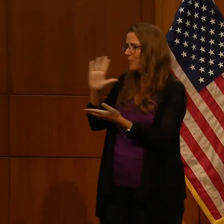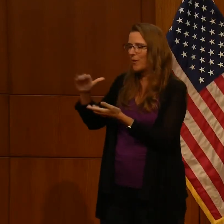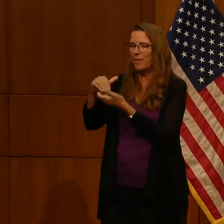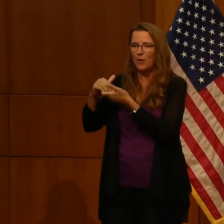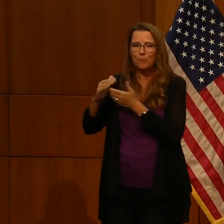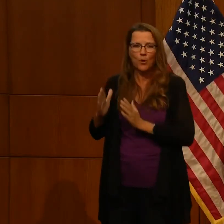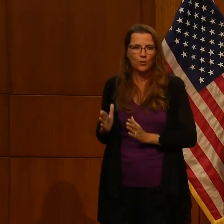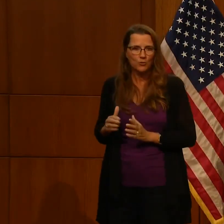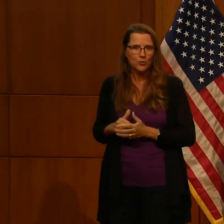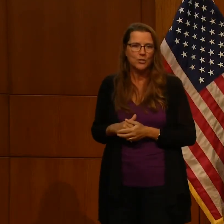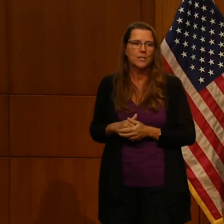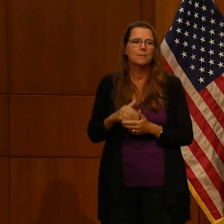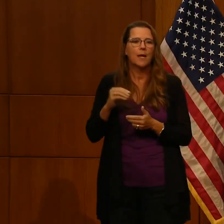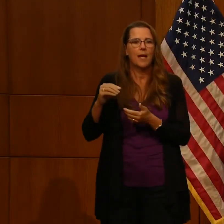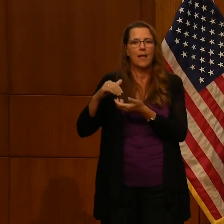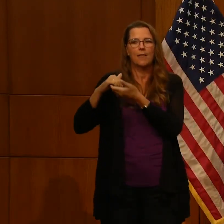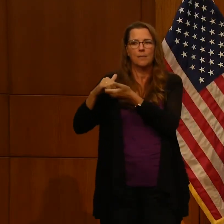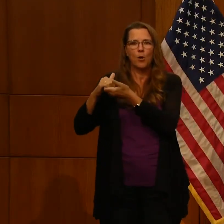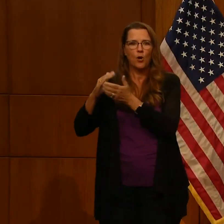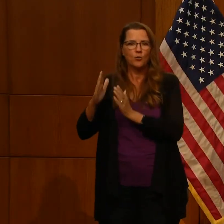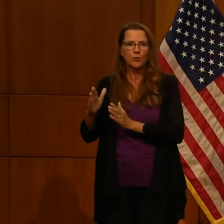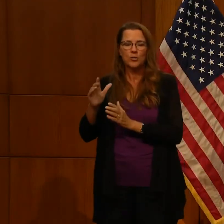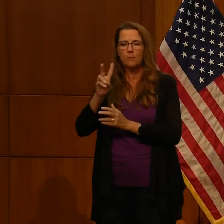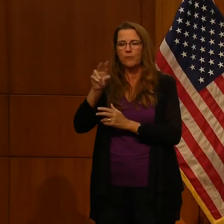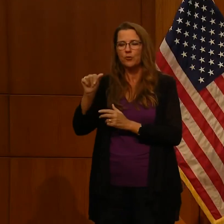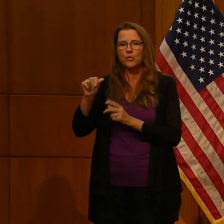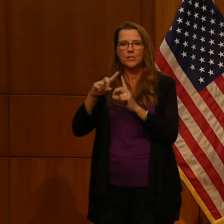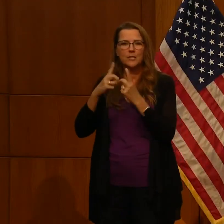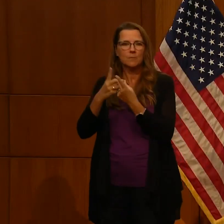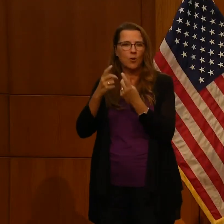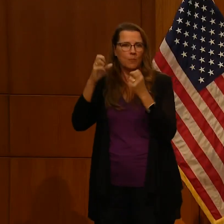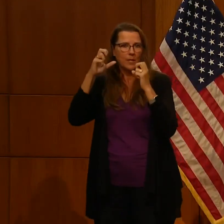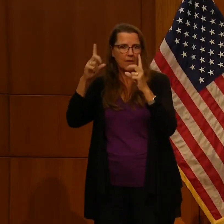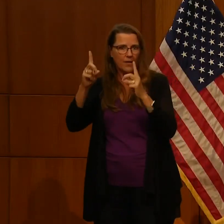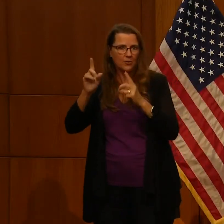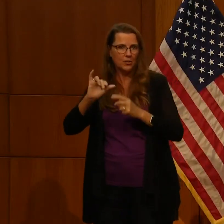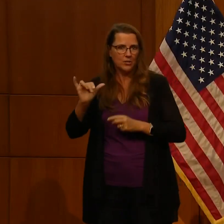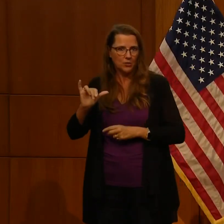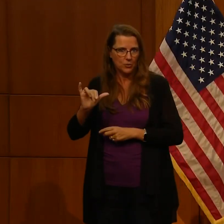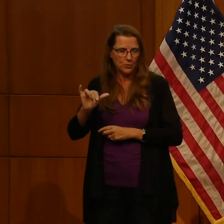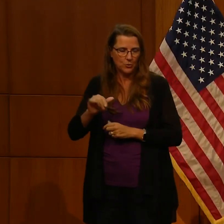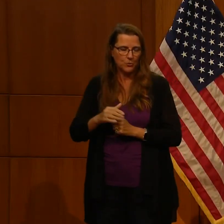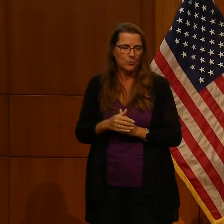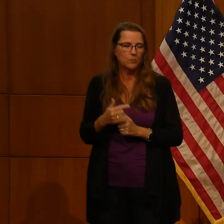EVERY DAY AND I'M GRATEFUL FOR THEIR PARTNERSHIP AND FOR THE PARTNERSHIP OF THE VIRGINIA